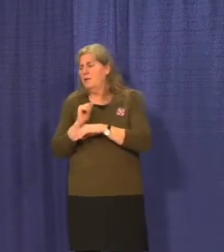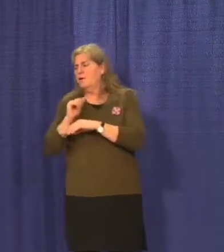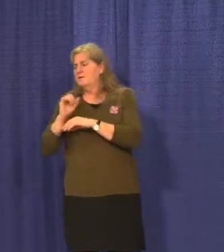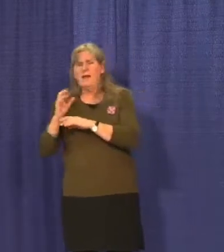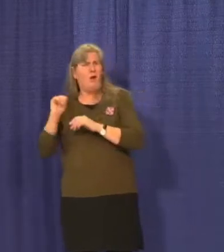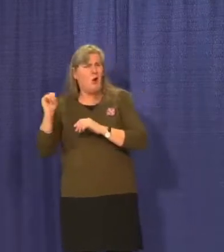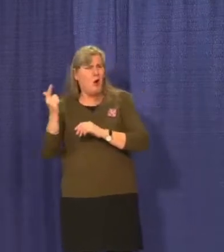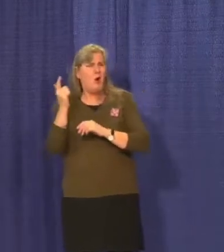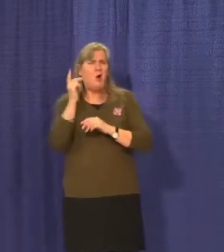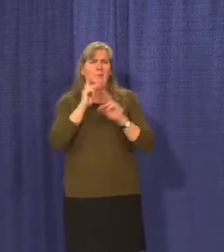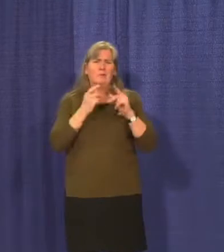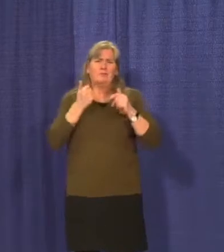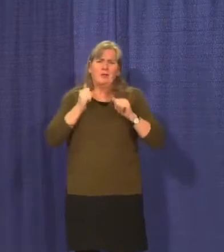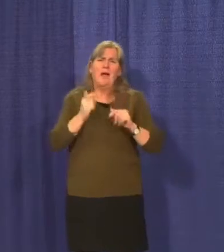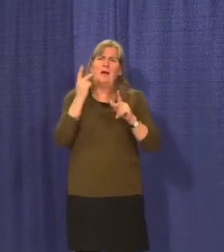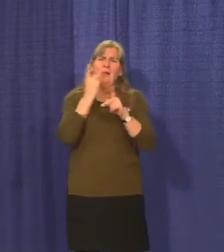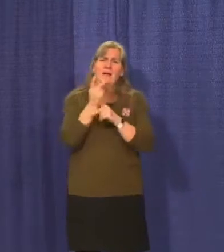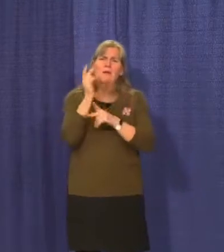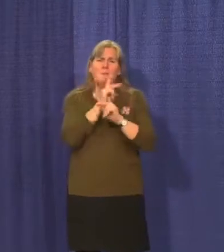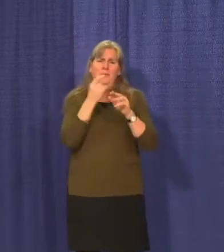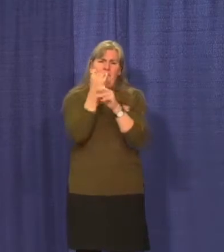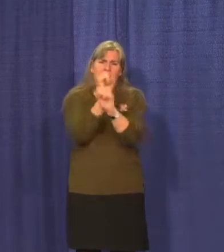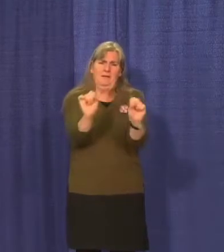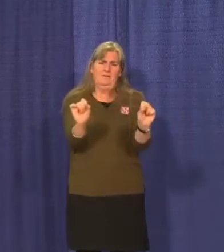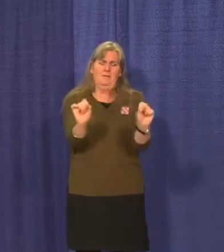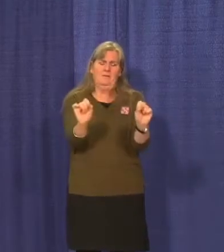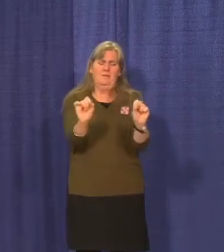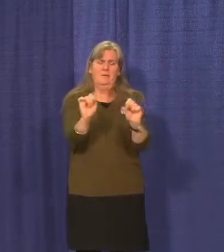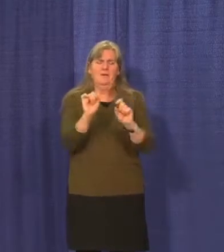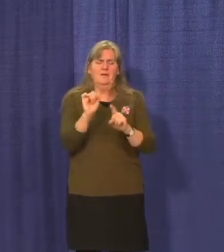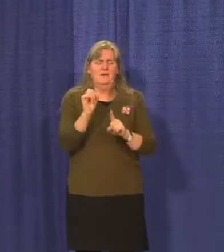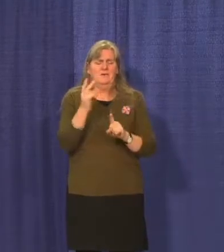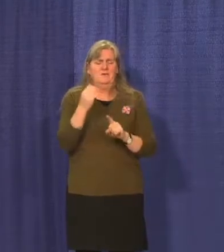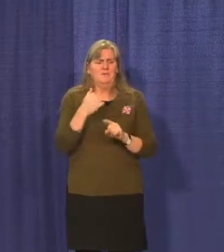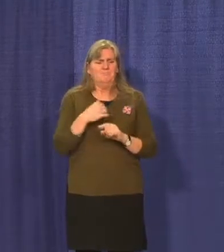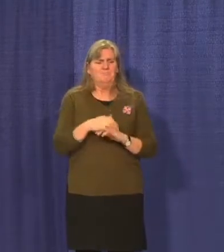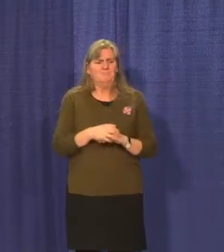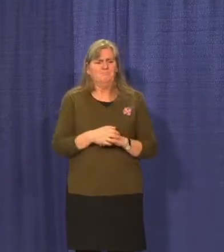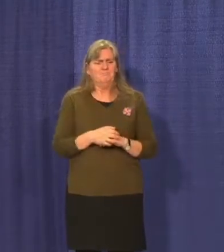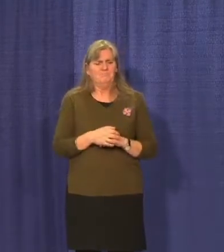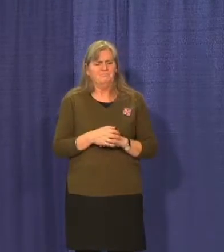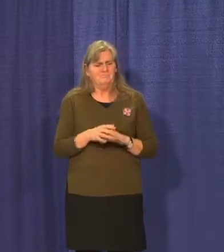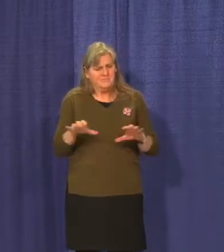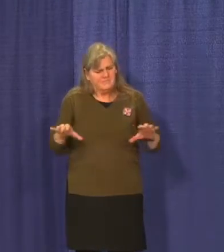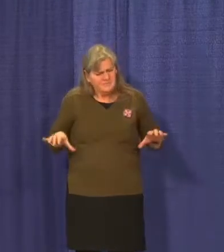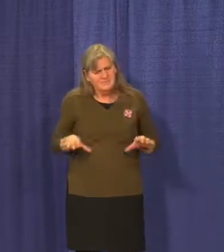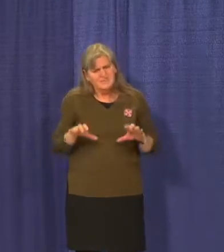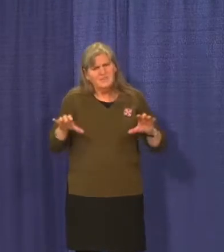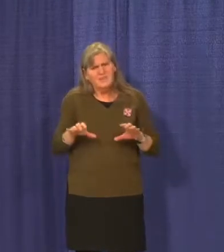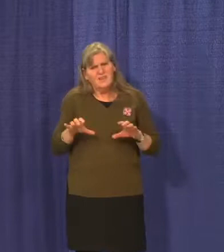working to keep people safe. There is a lot of hard work that